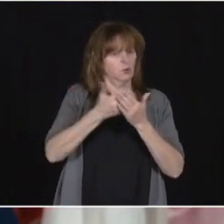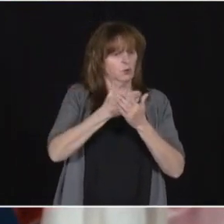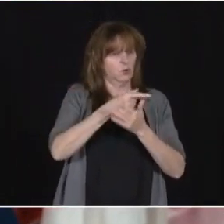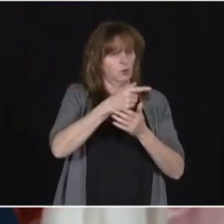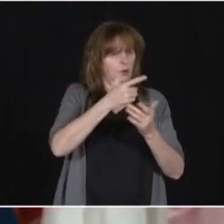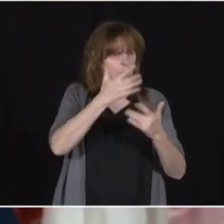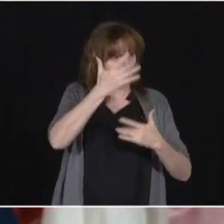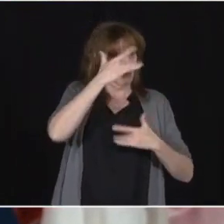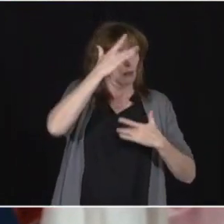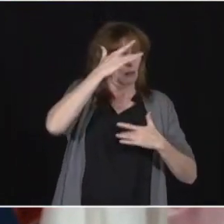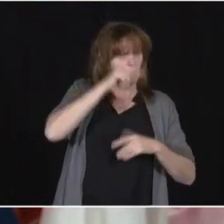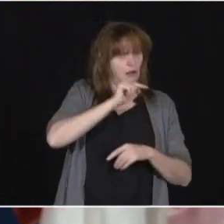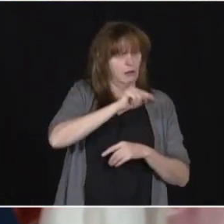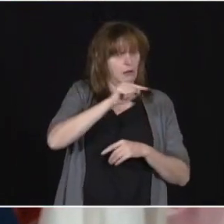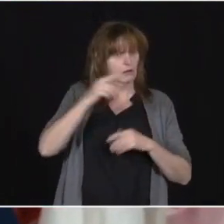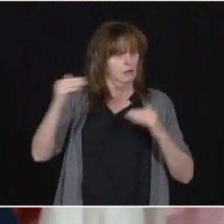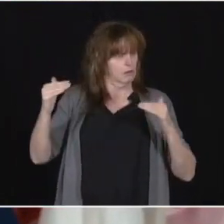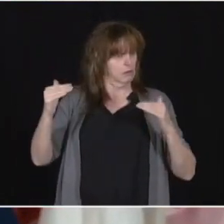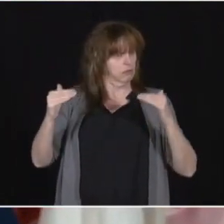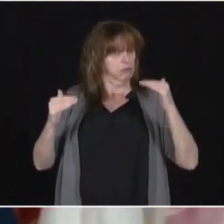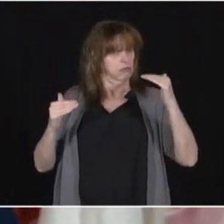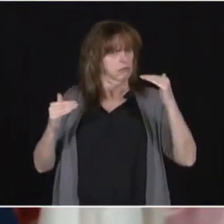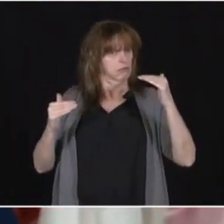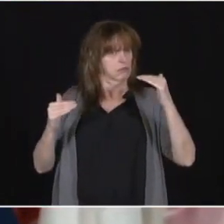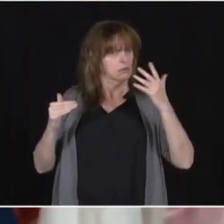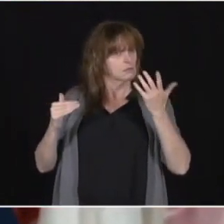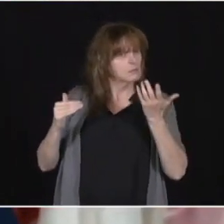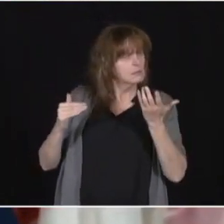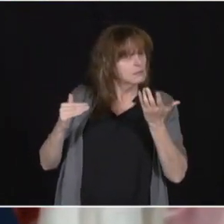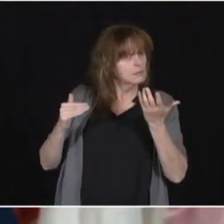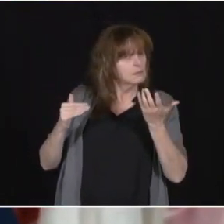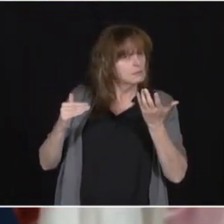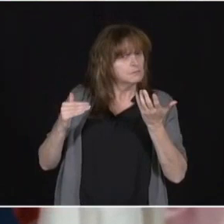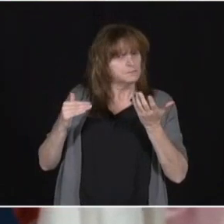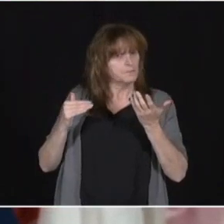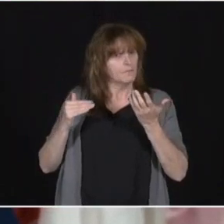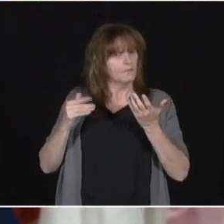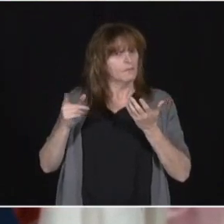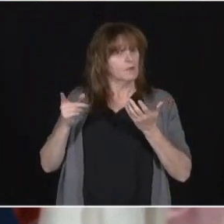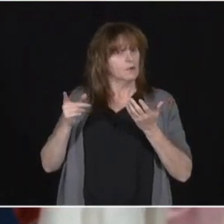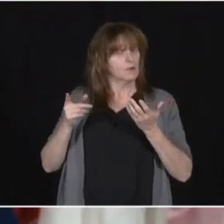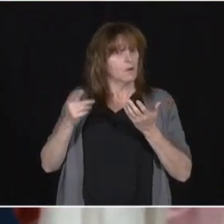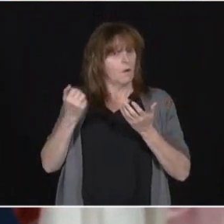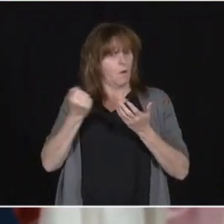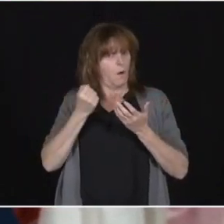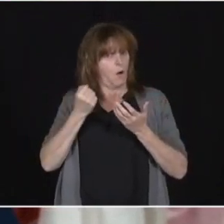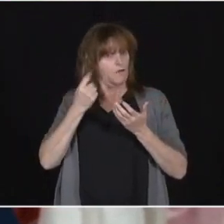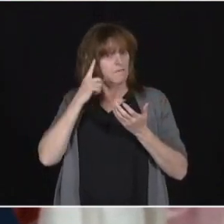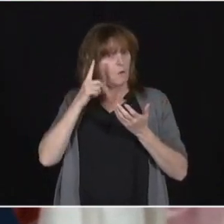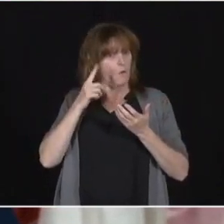would you possibly consider rolling back phase I? Well, we have no certain